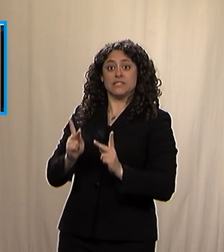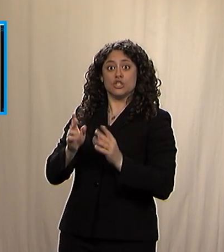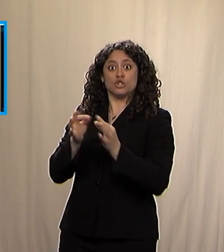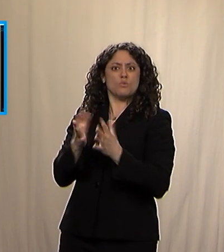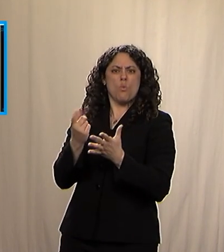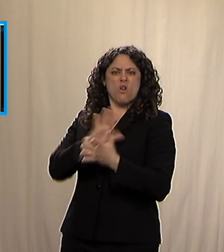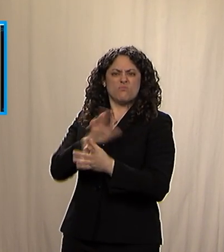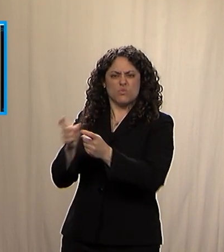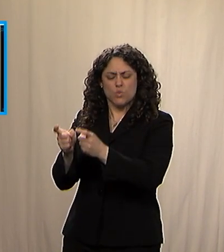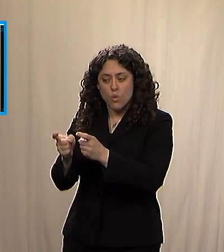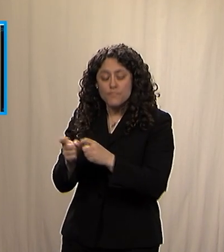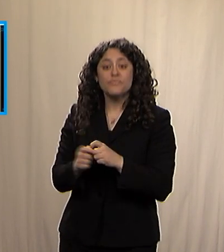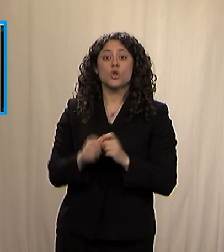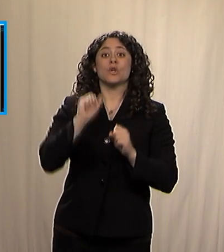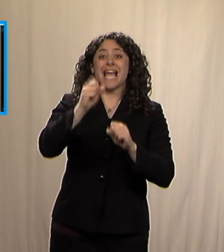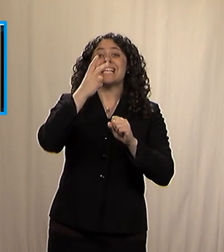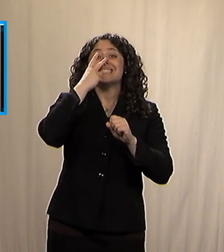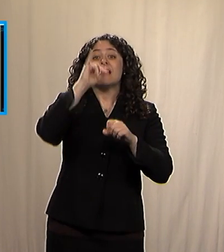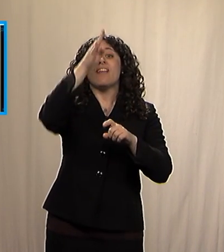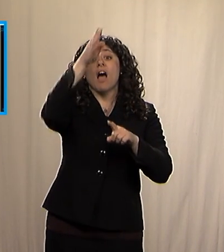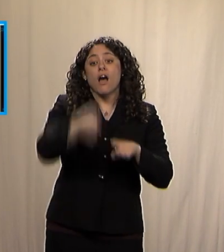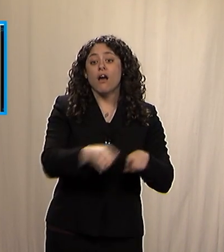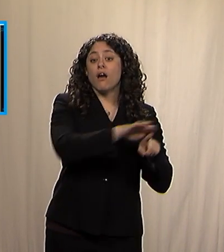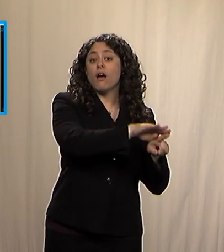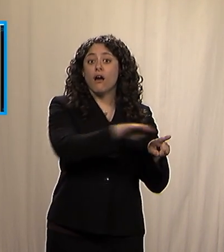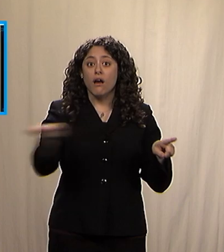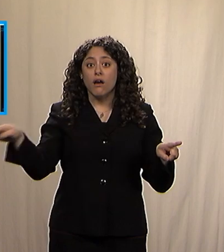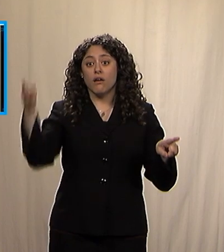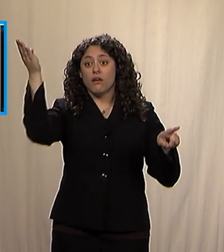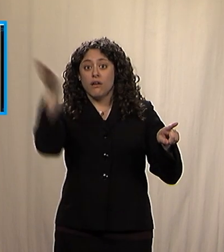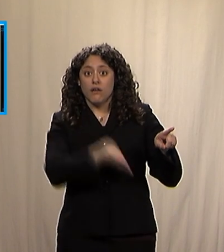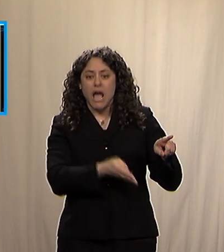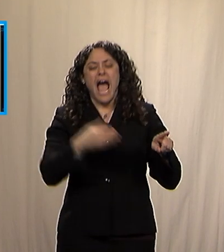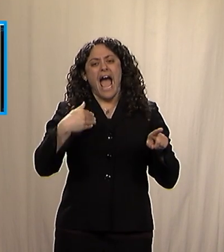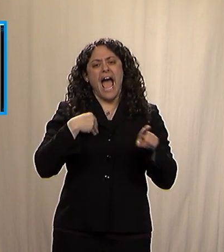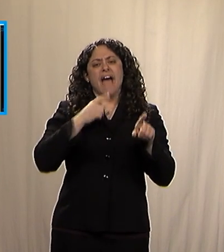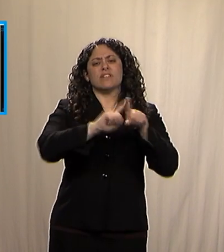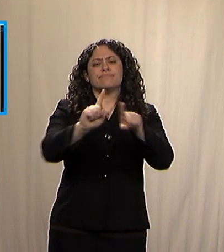There are a variety of demands that a situation would place upon me as an interpreter.